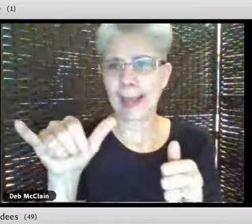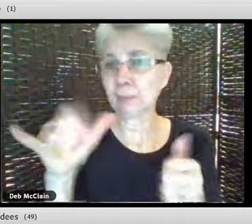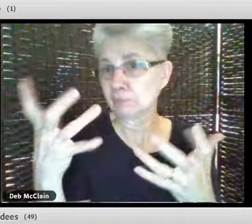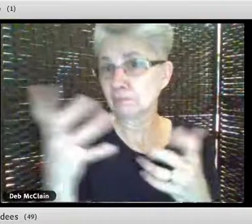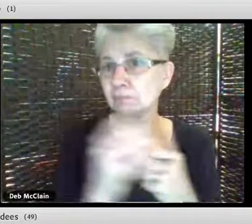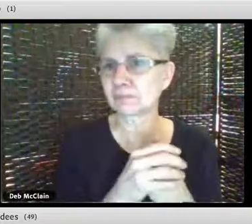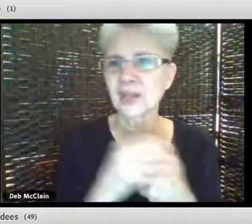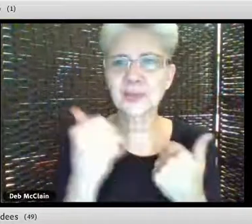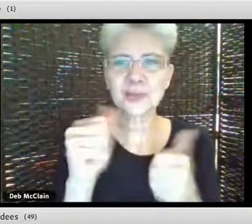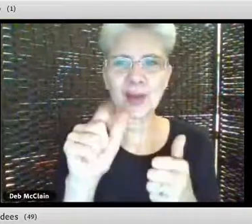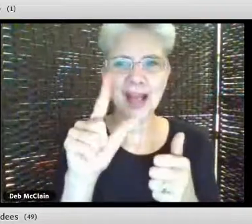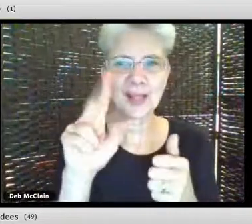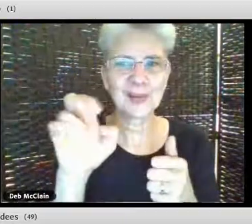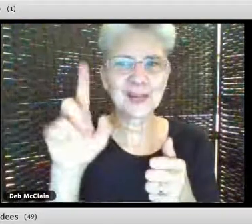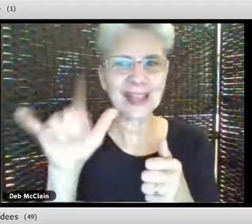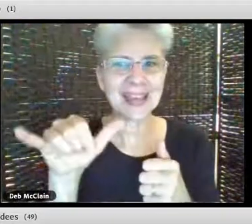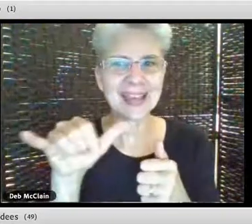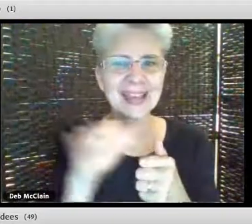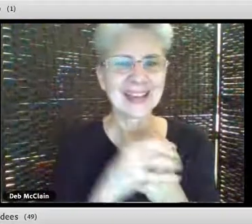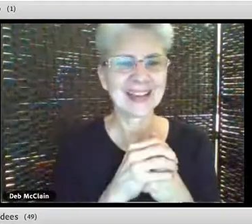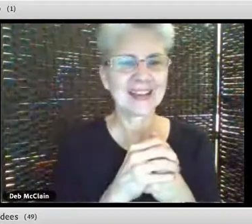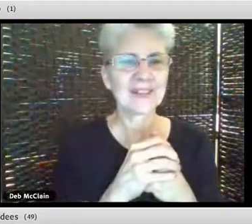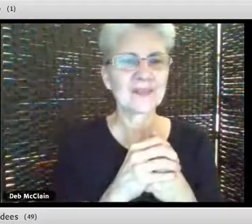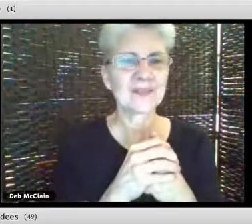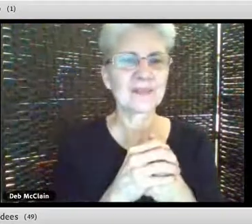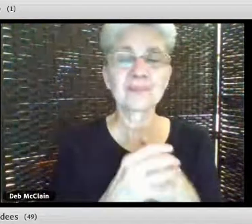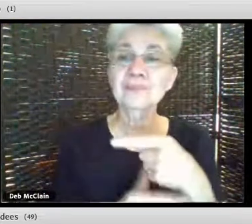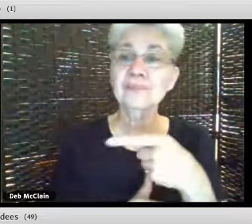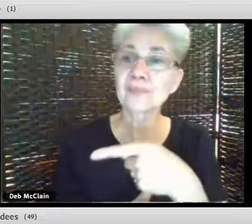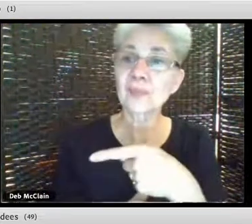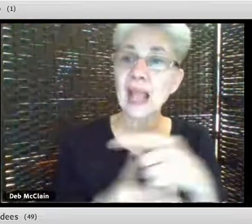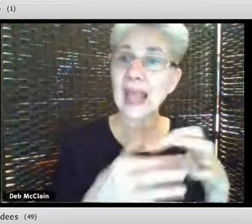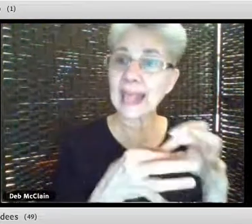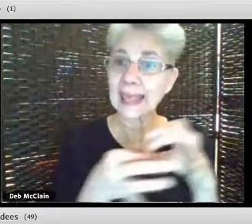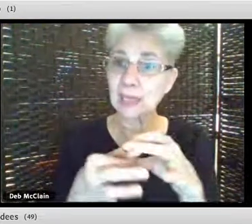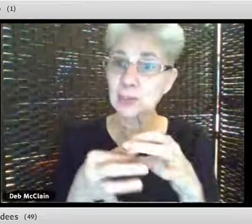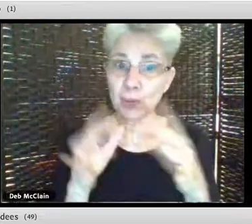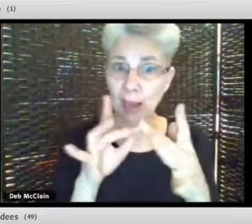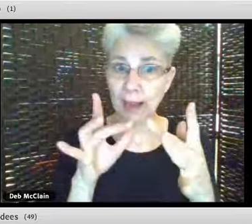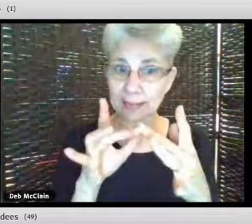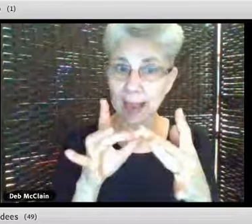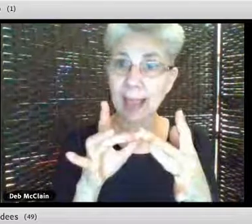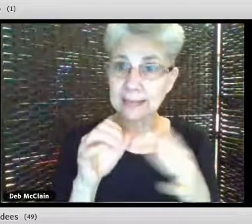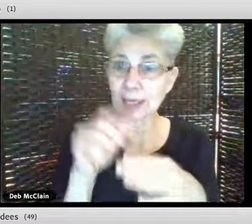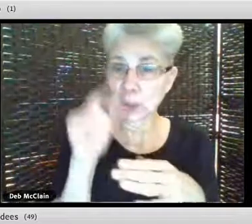If I try Luly -- And this is also linked to your contacts in your Google.